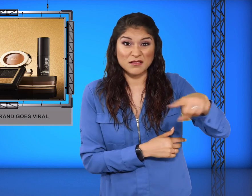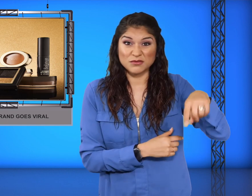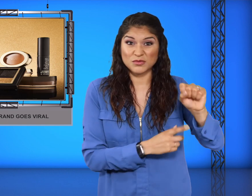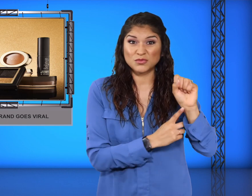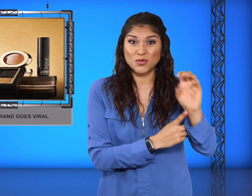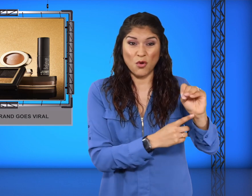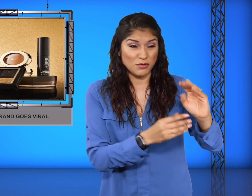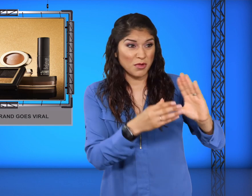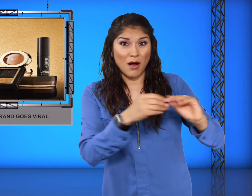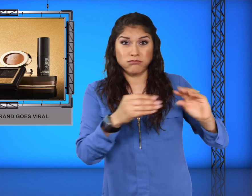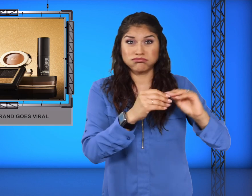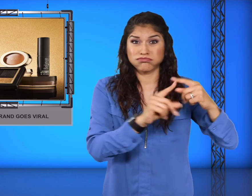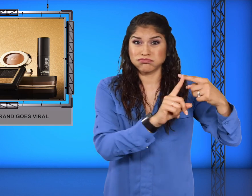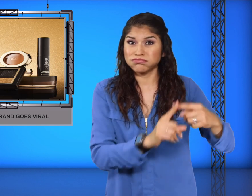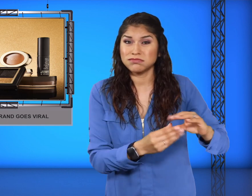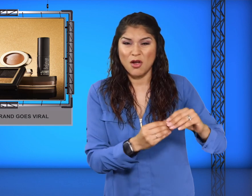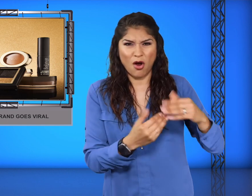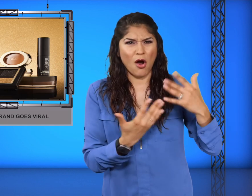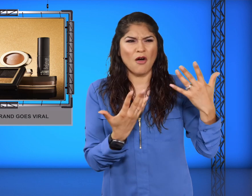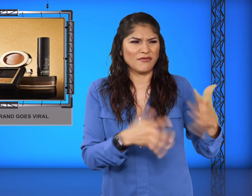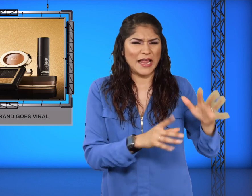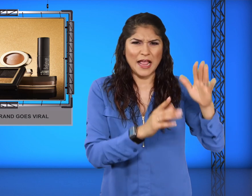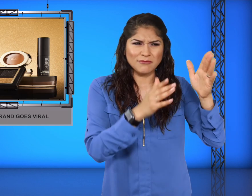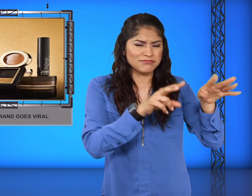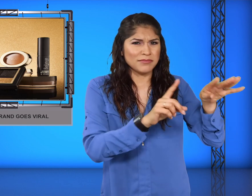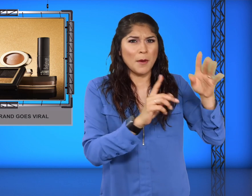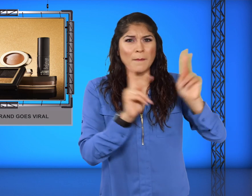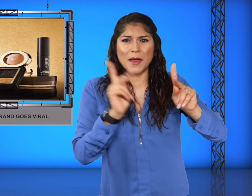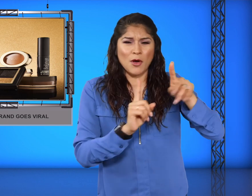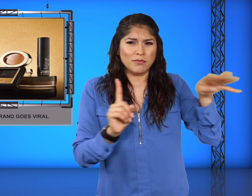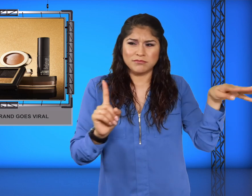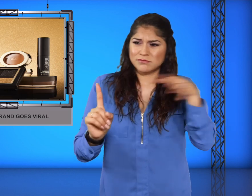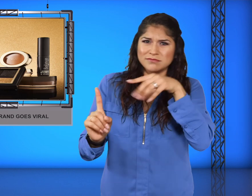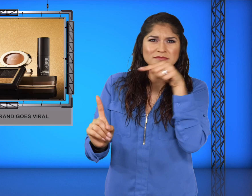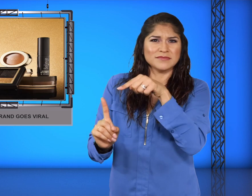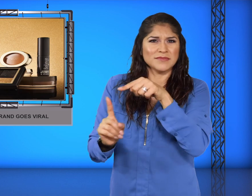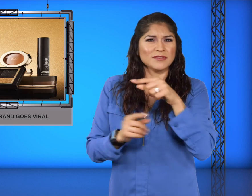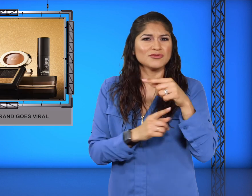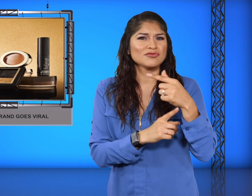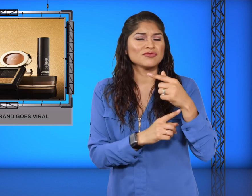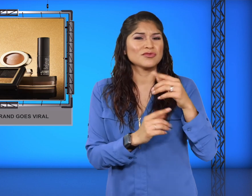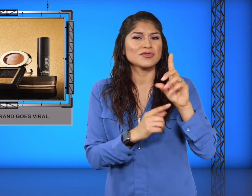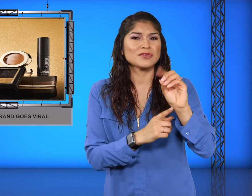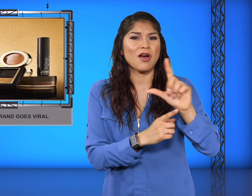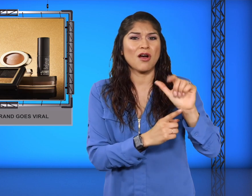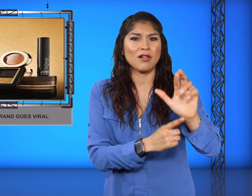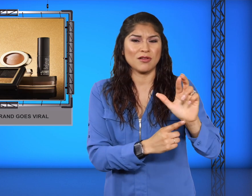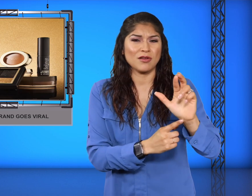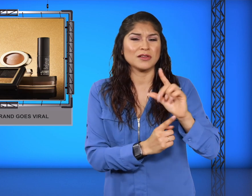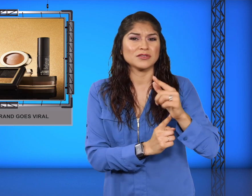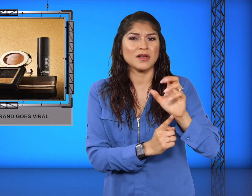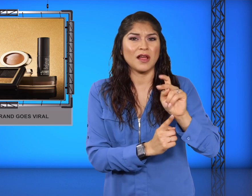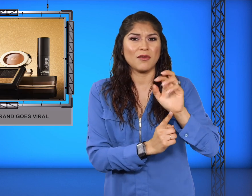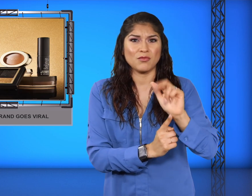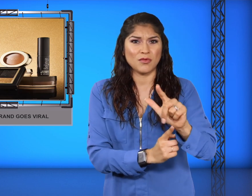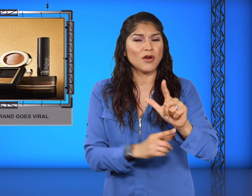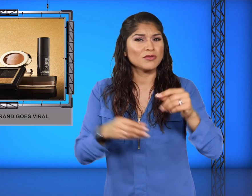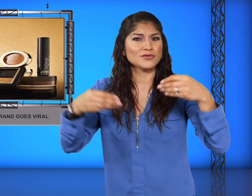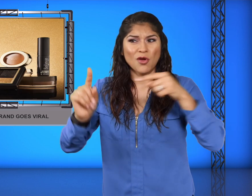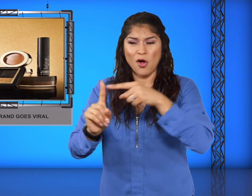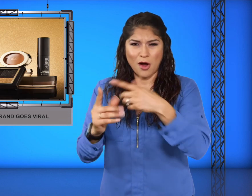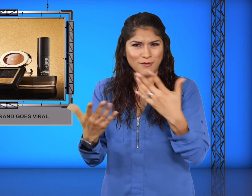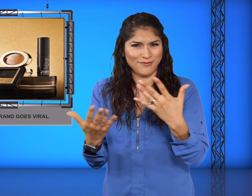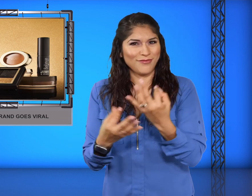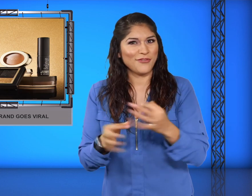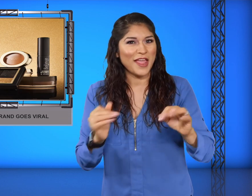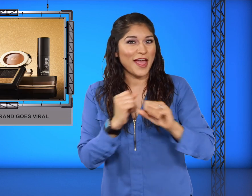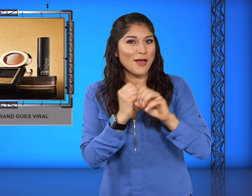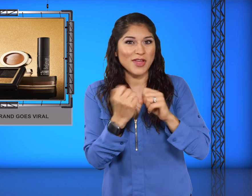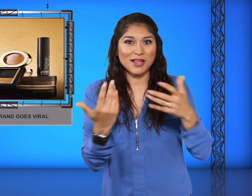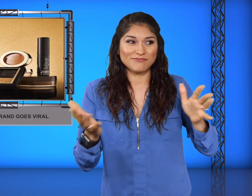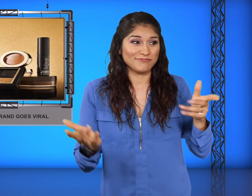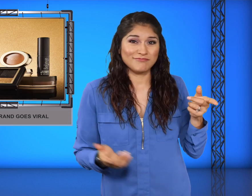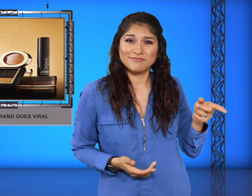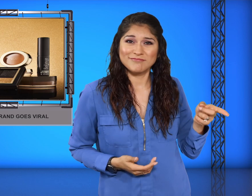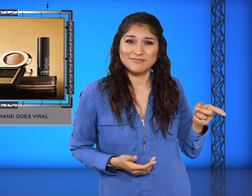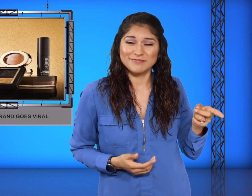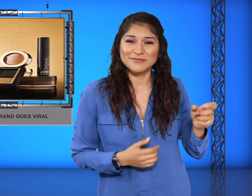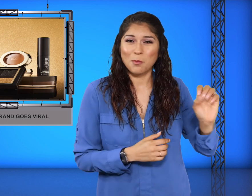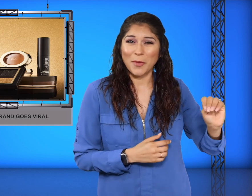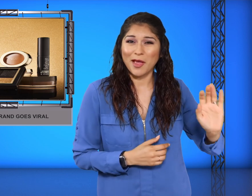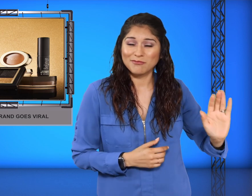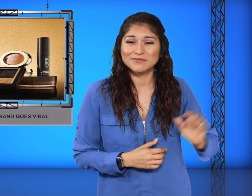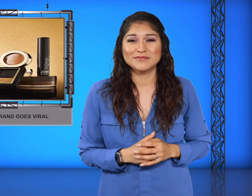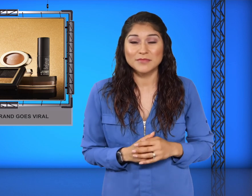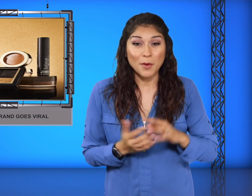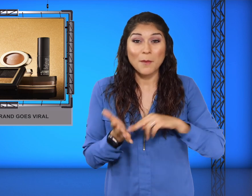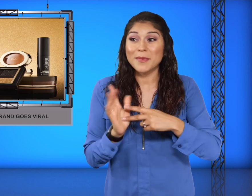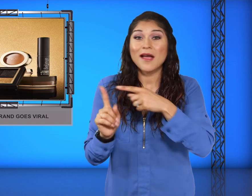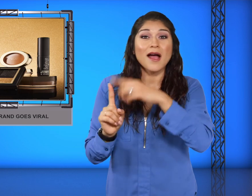All of that social media attention means free advertising for Dollar General, it boosts